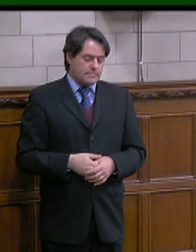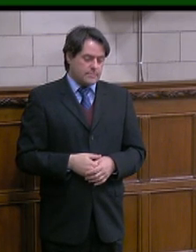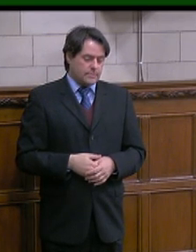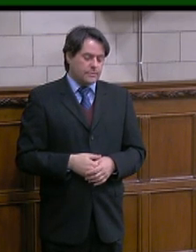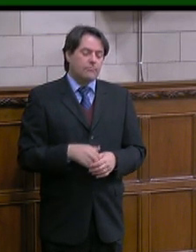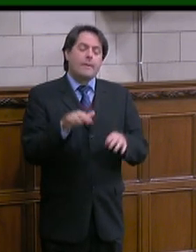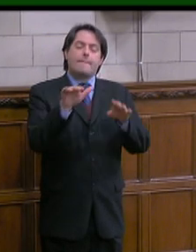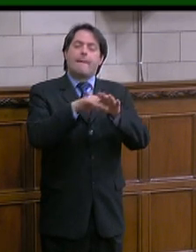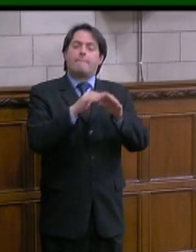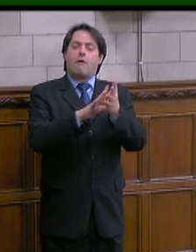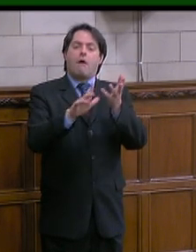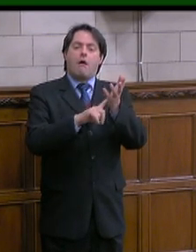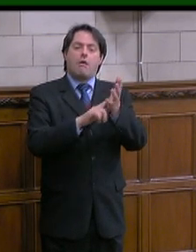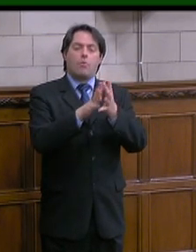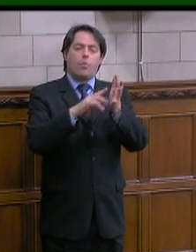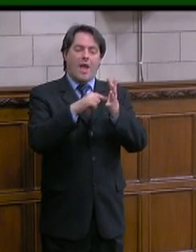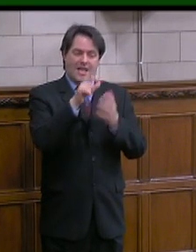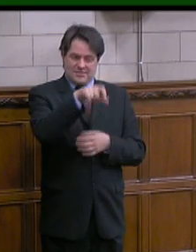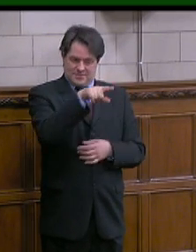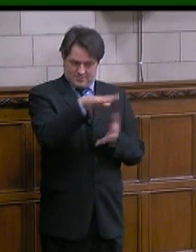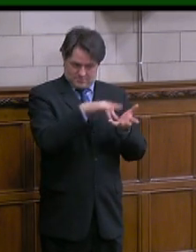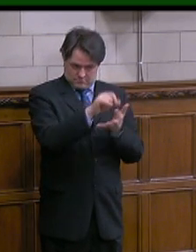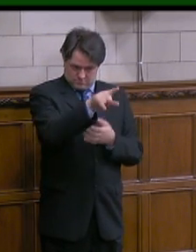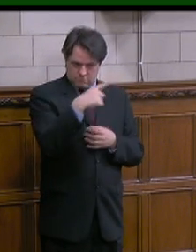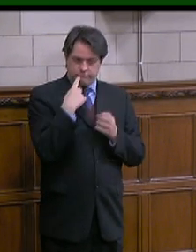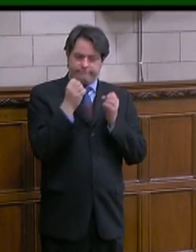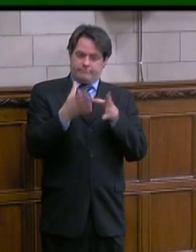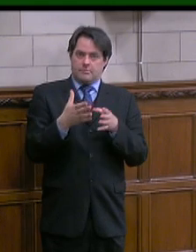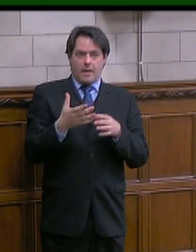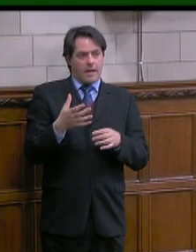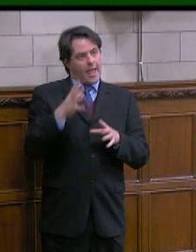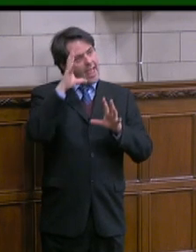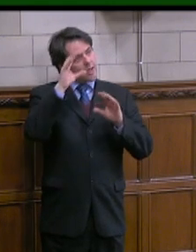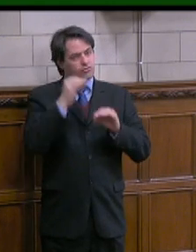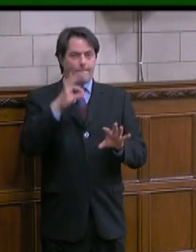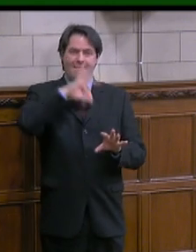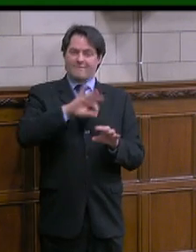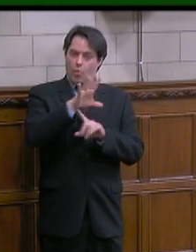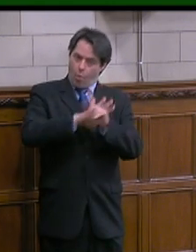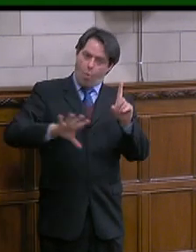Member for Kingston upon Hull West and Hessle (Emma Hardy) talked about the educational benefits to all children from learning BSL.